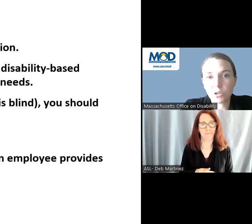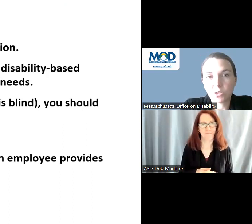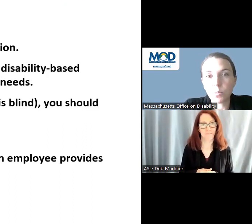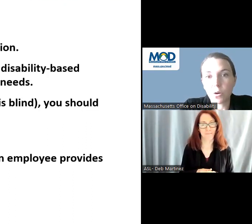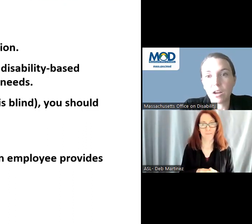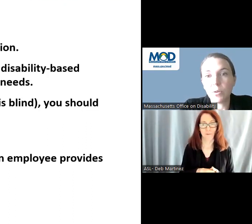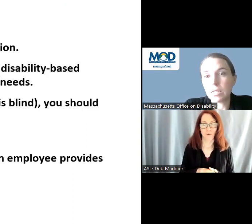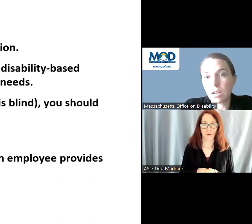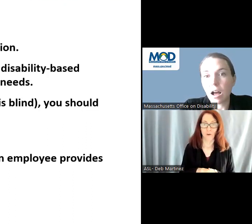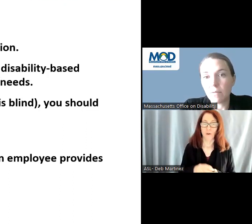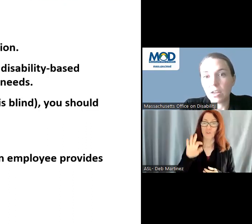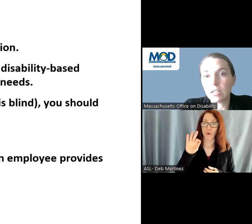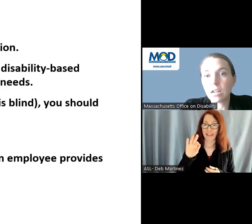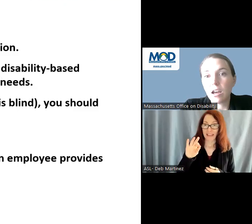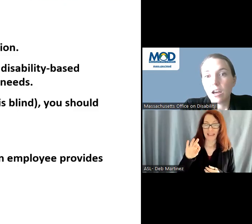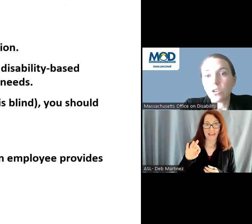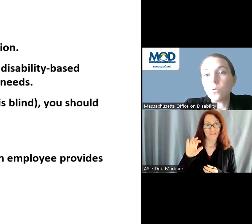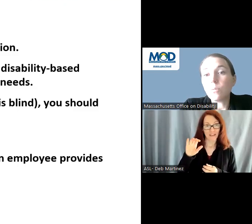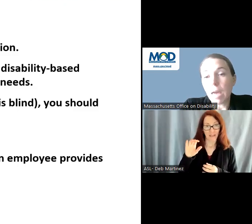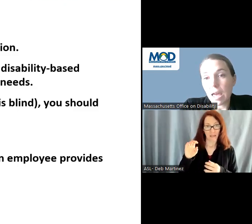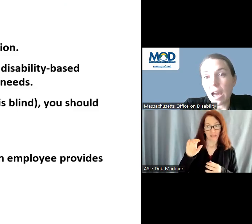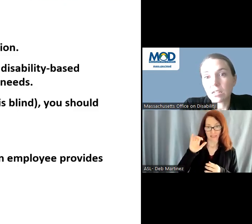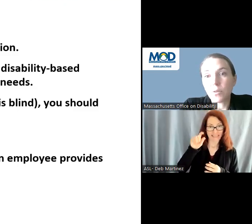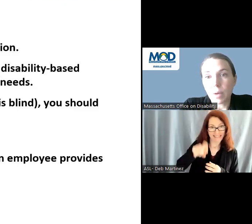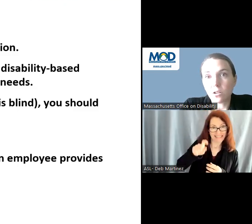support animal is not obvious you may ask for medical documentation the